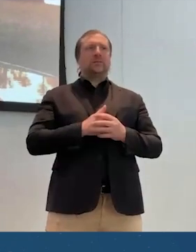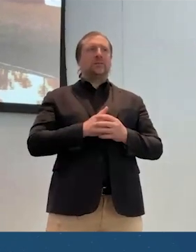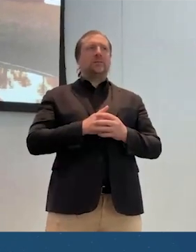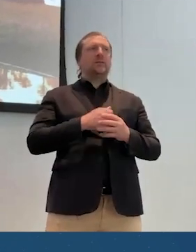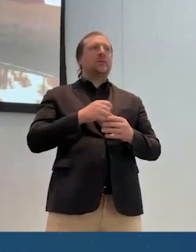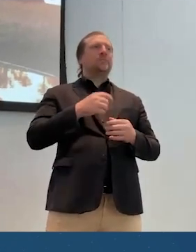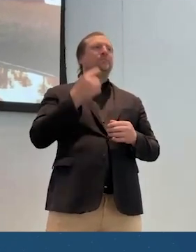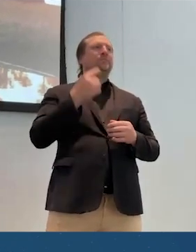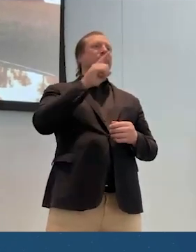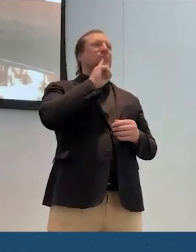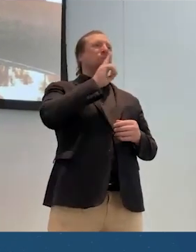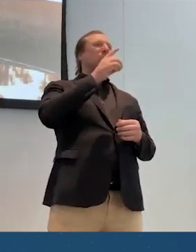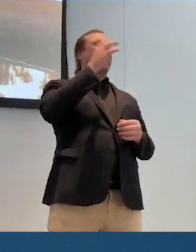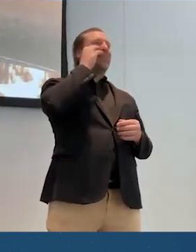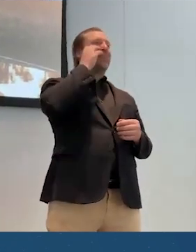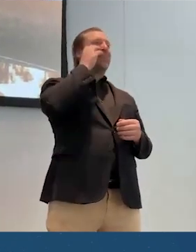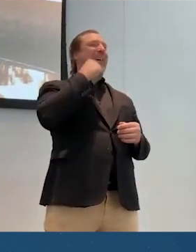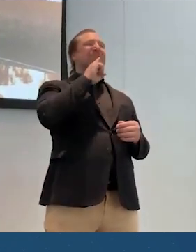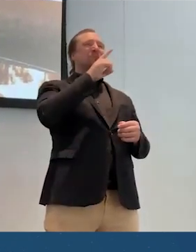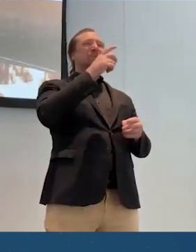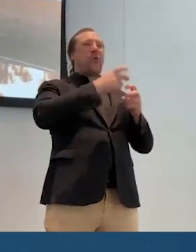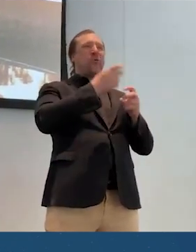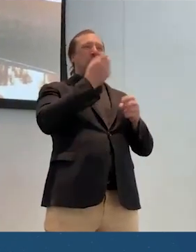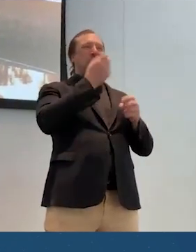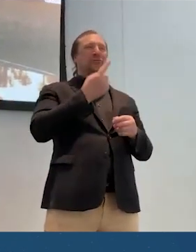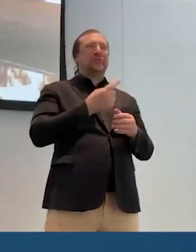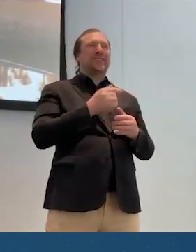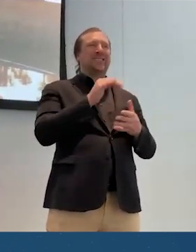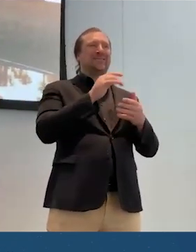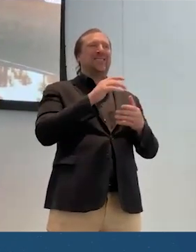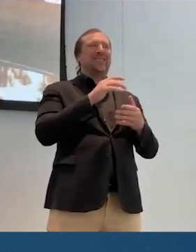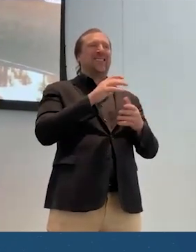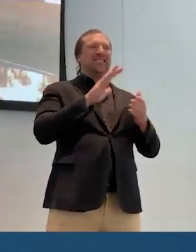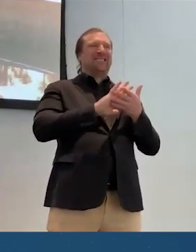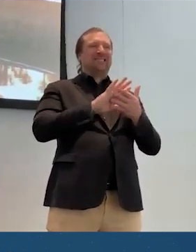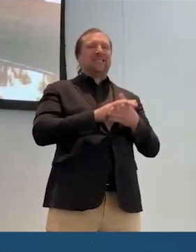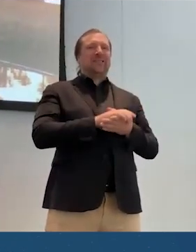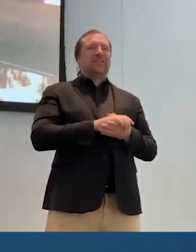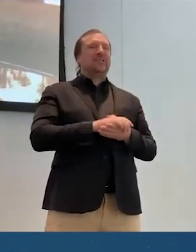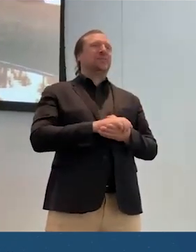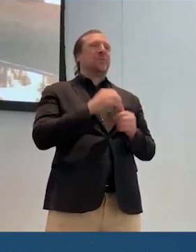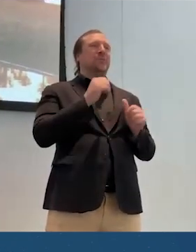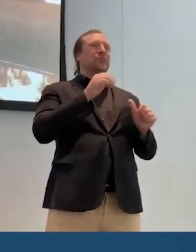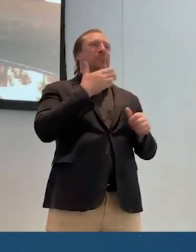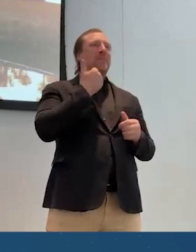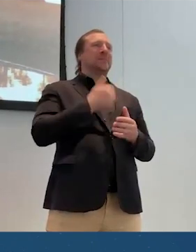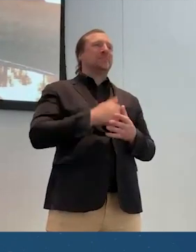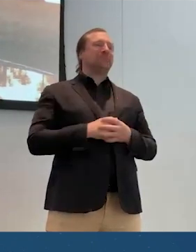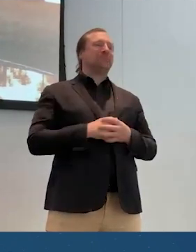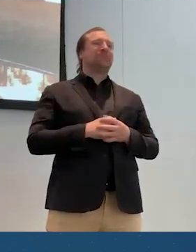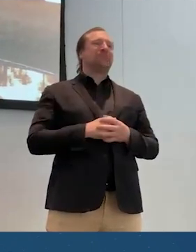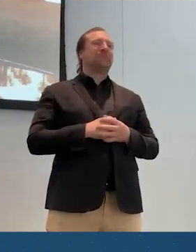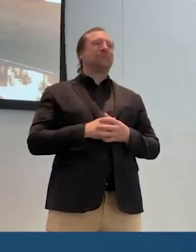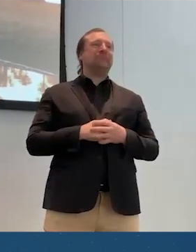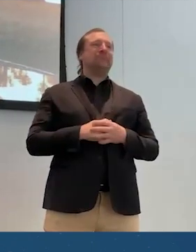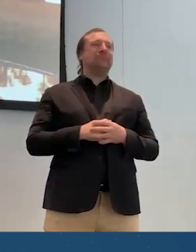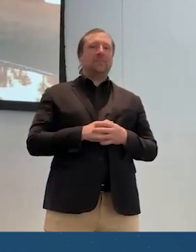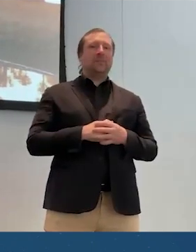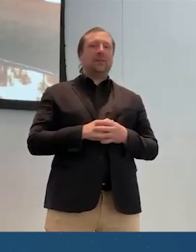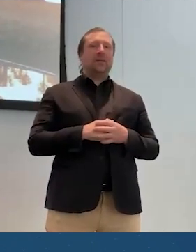and the introduction of spirit control significantly enhanced my sense of agency